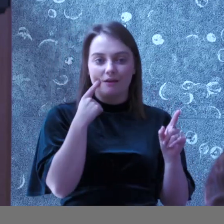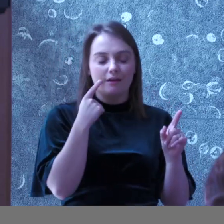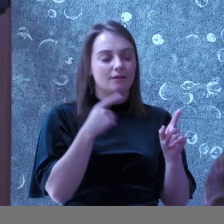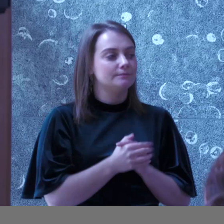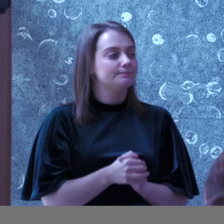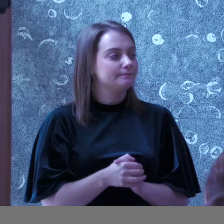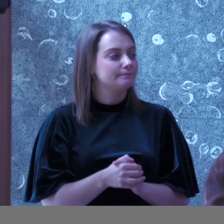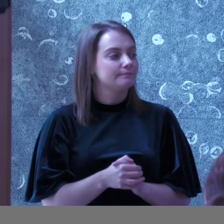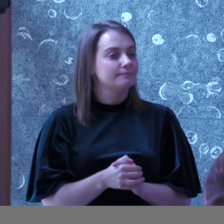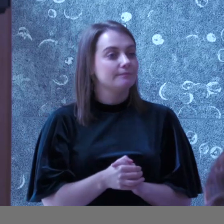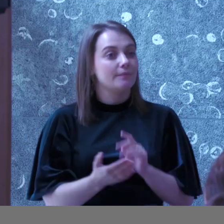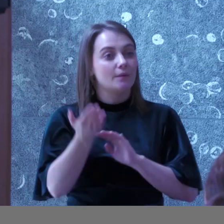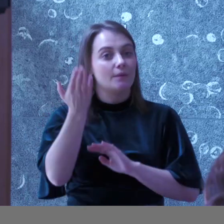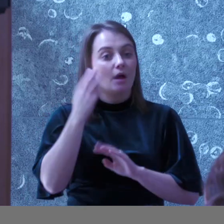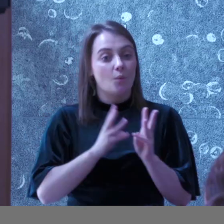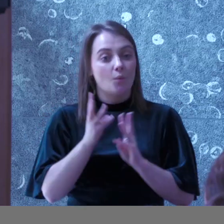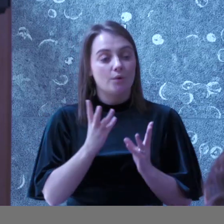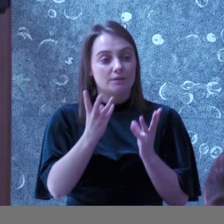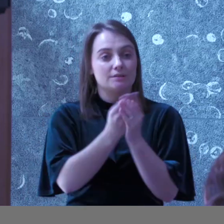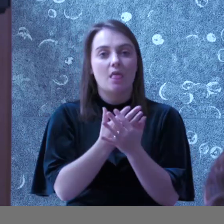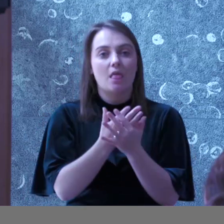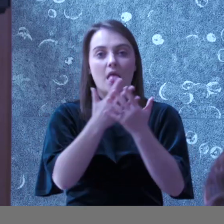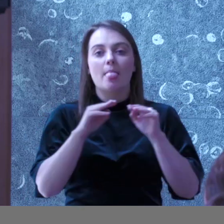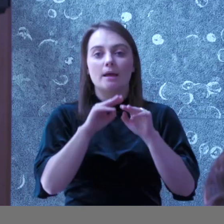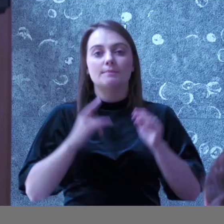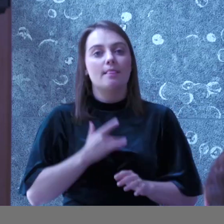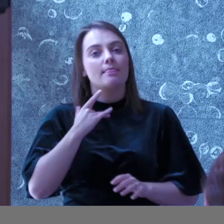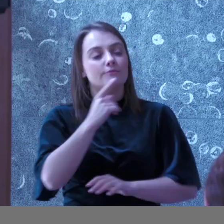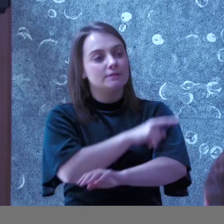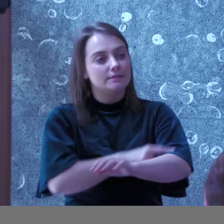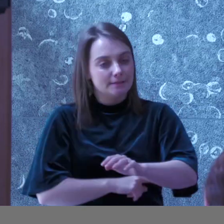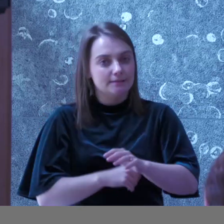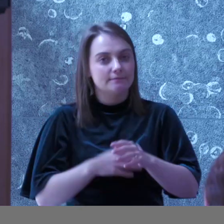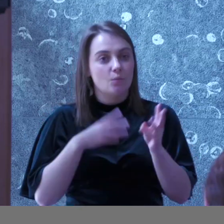privilege of working very closely with a lot of people living with disabilities and designing